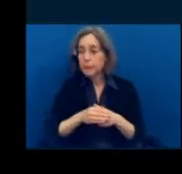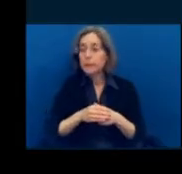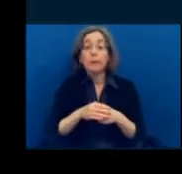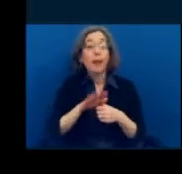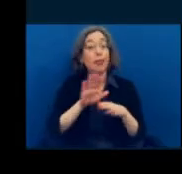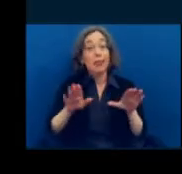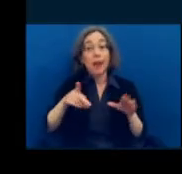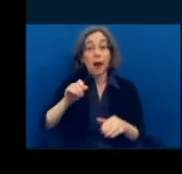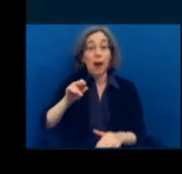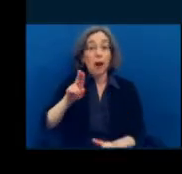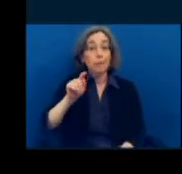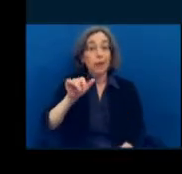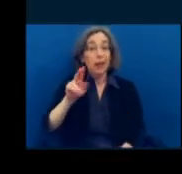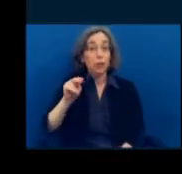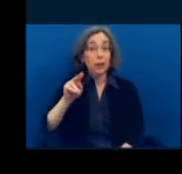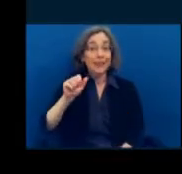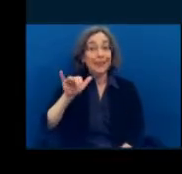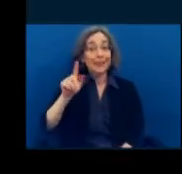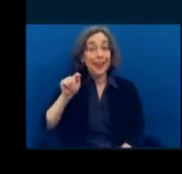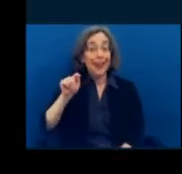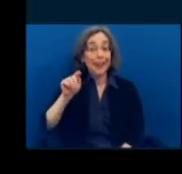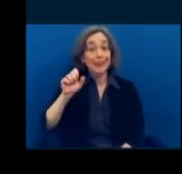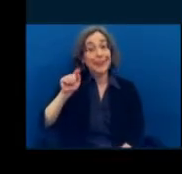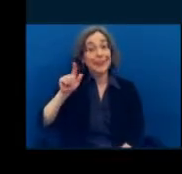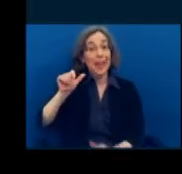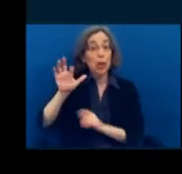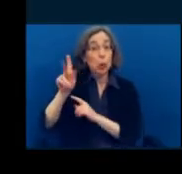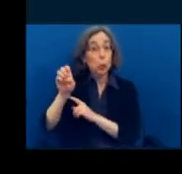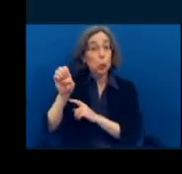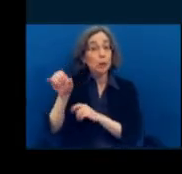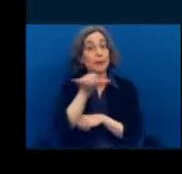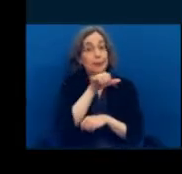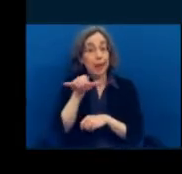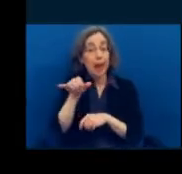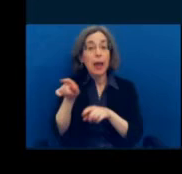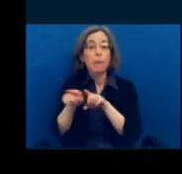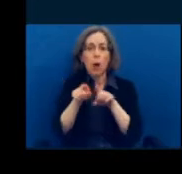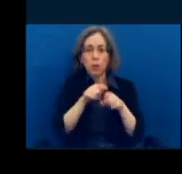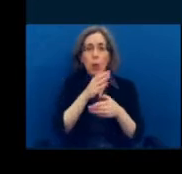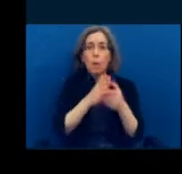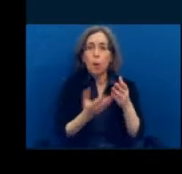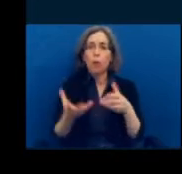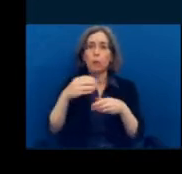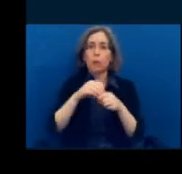PICTURE BUT THEY'RE PART OF A SAME GUILD IN FLORENCE IN THE EARLY RENAISSANCE. THIS PAINTING CAPTURES SO MUCH